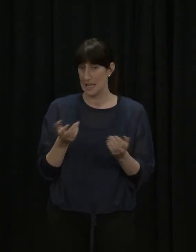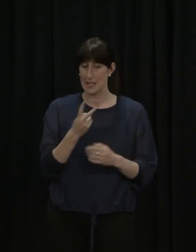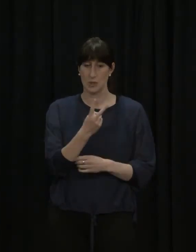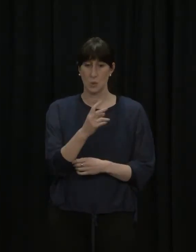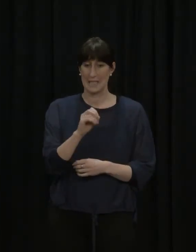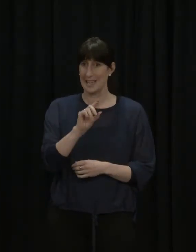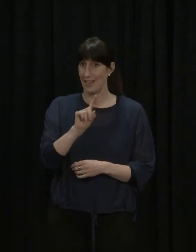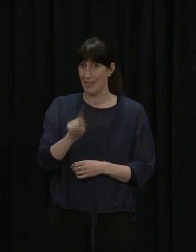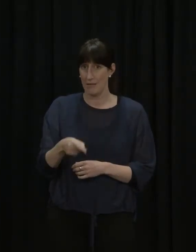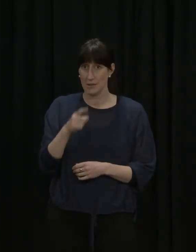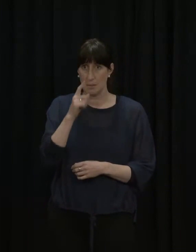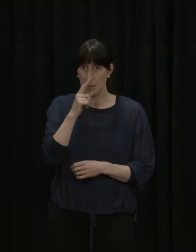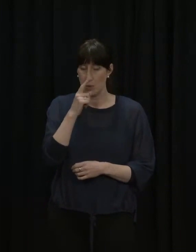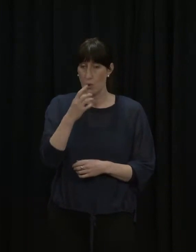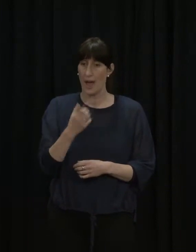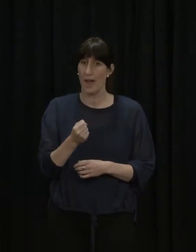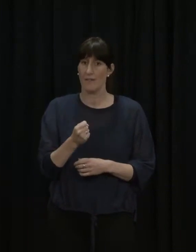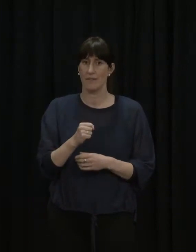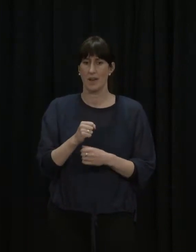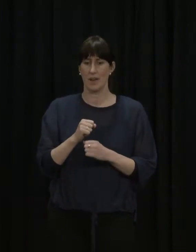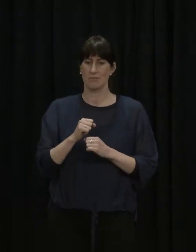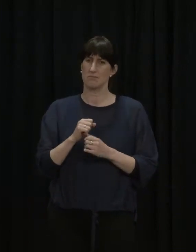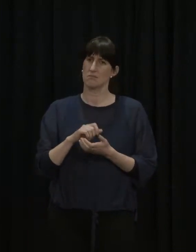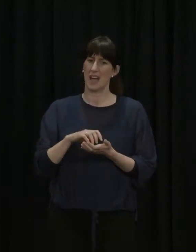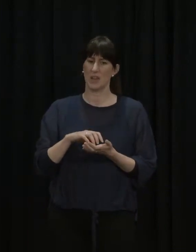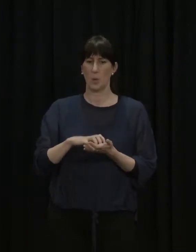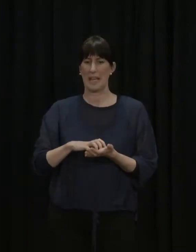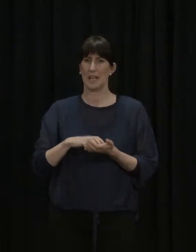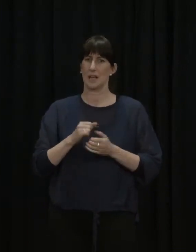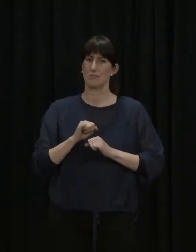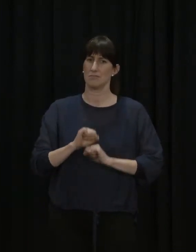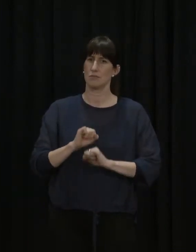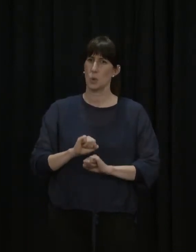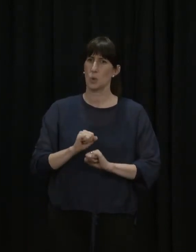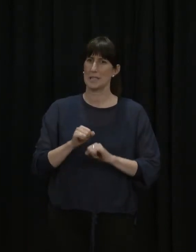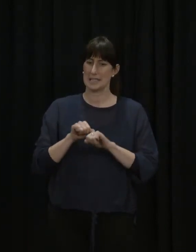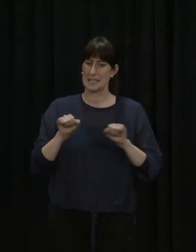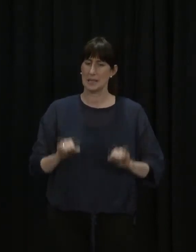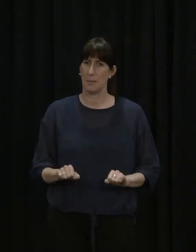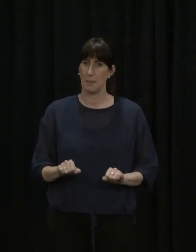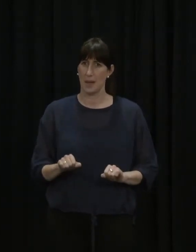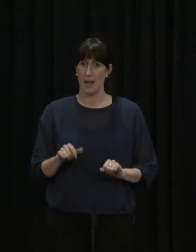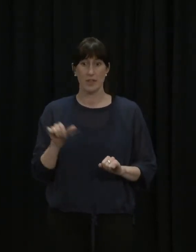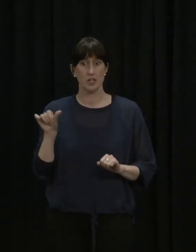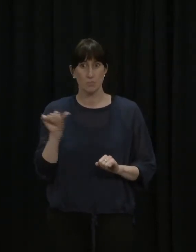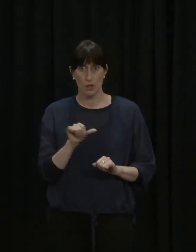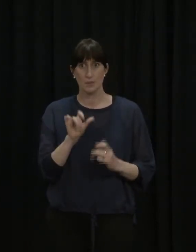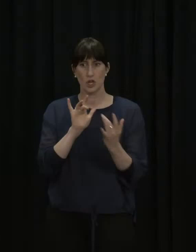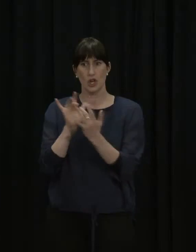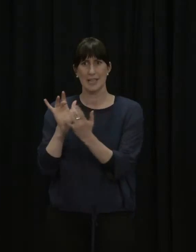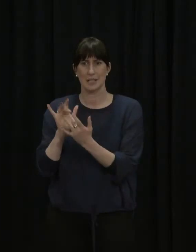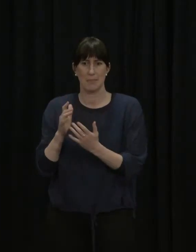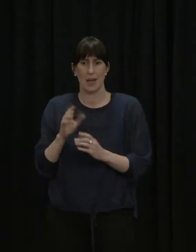difficult to extract that detail. There is up to 20,000 people who are immunocompromised and